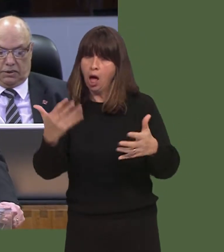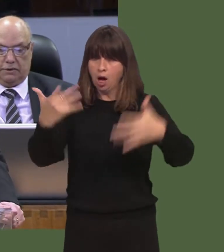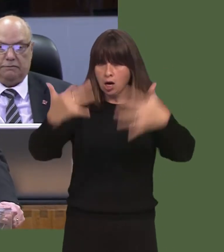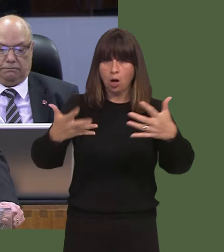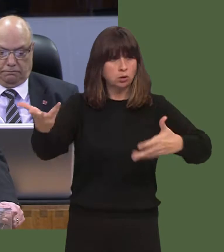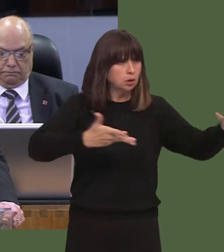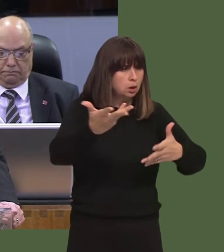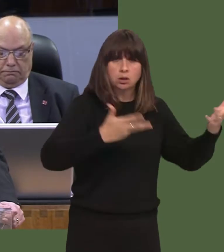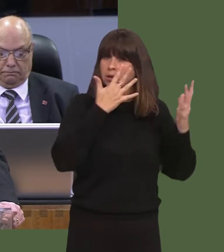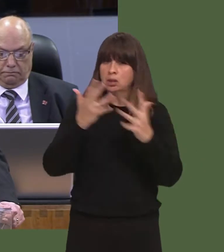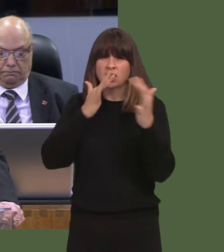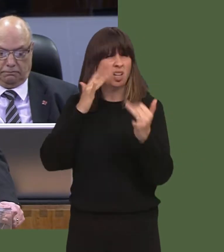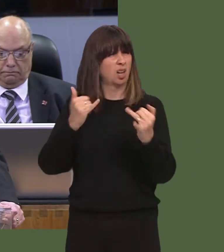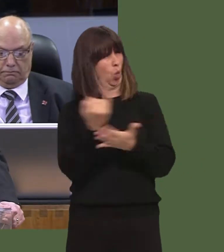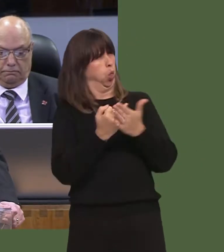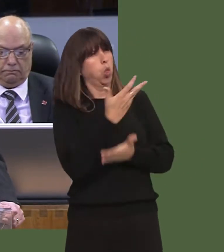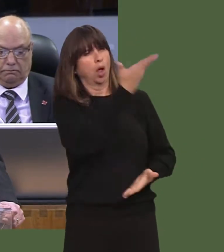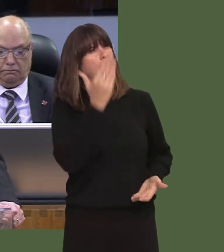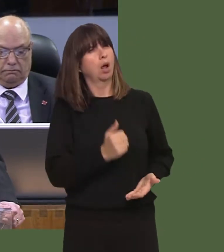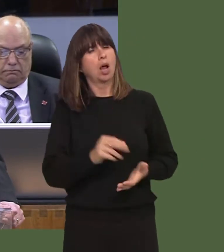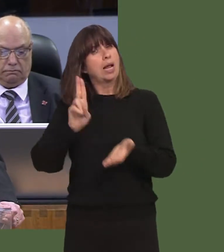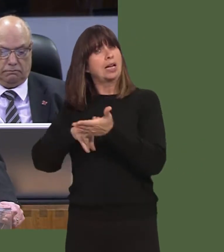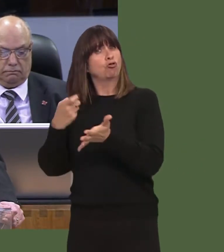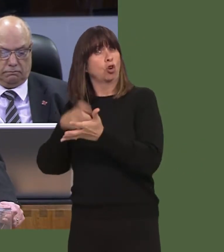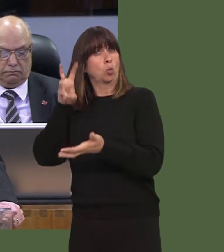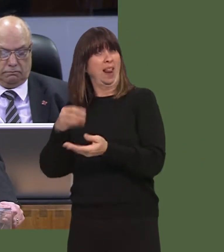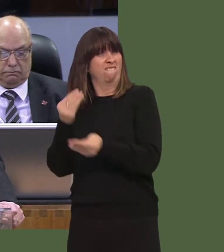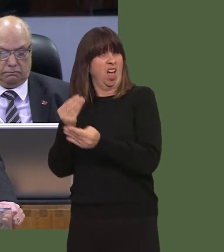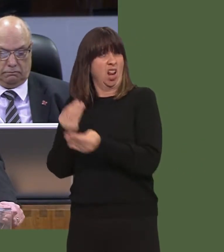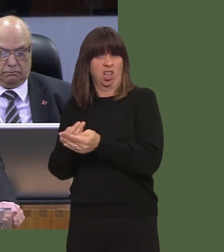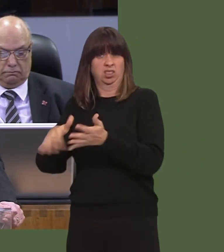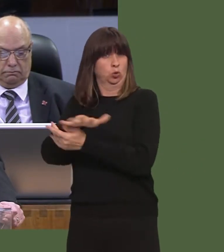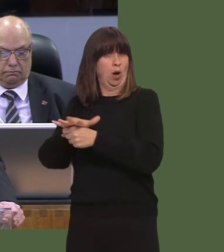There is no denying that Natural Resources Wales's finances are a complete mess, and